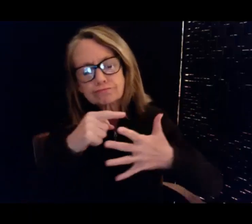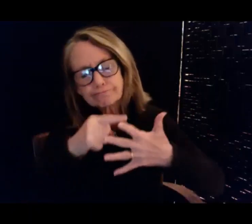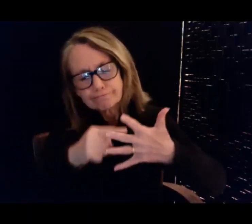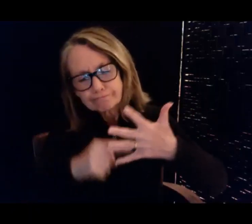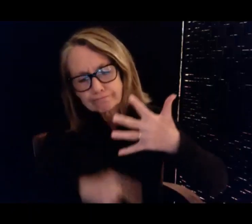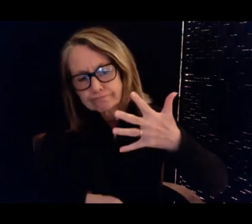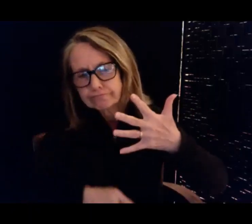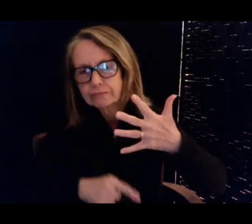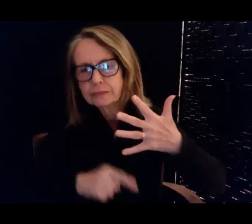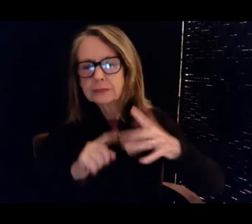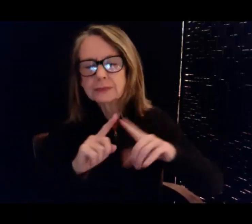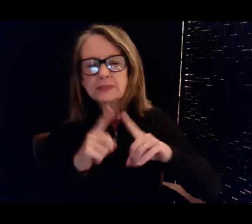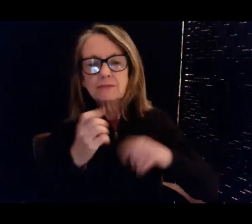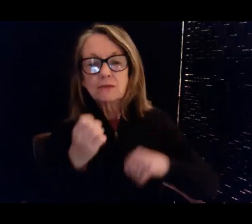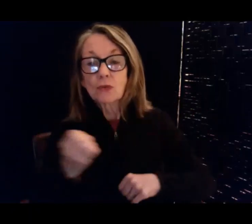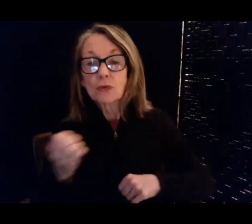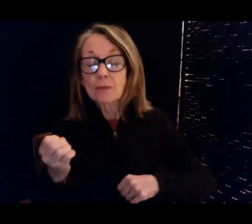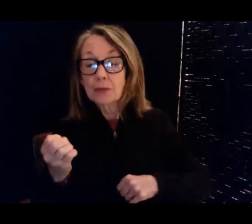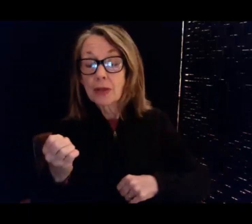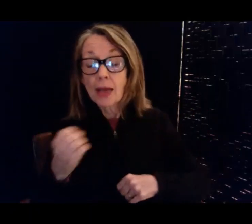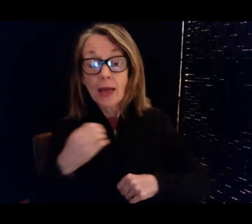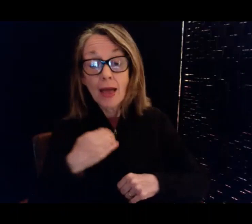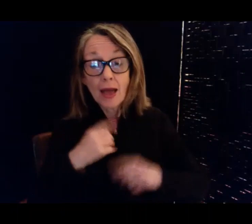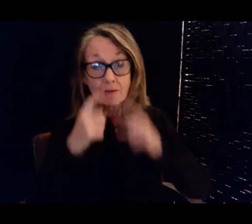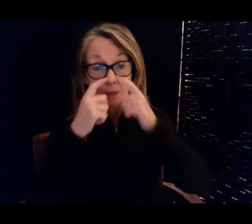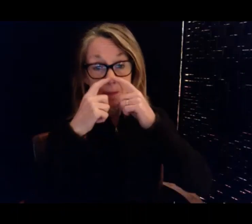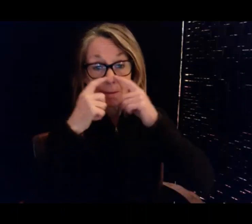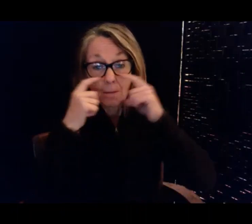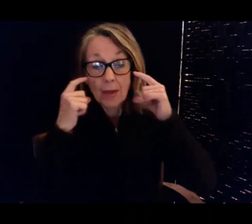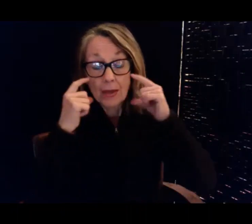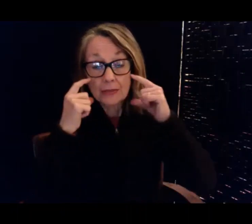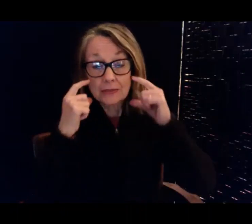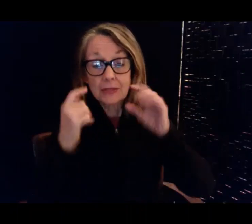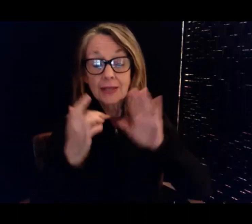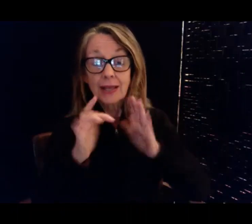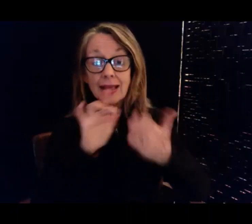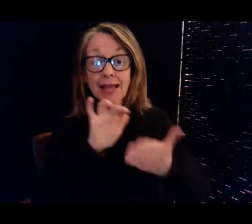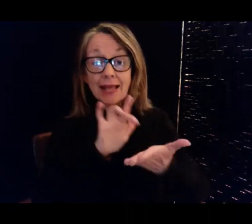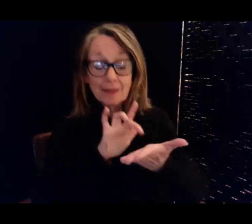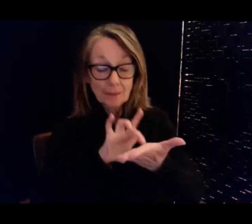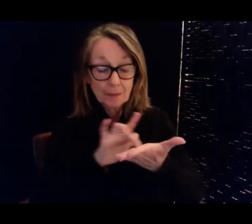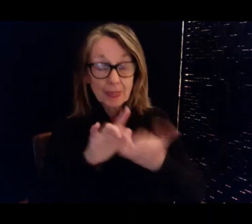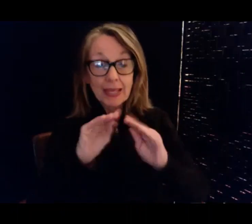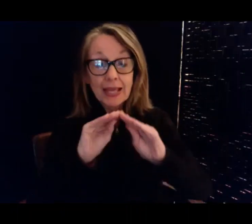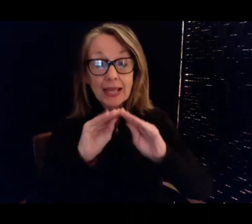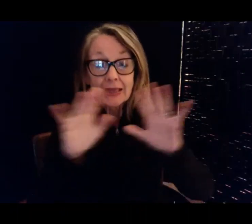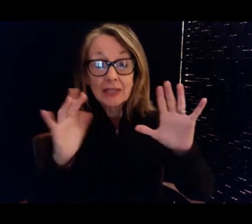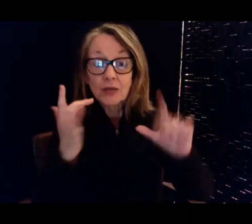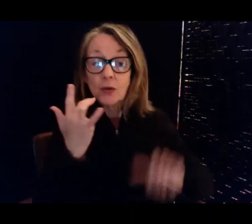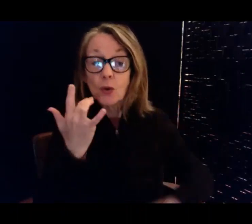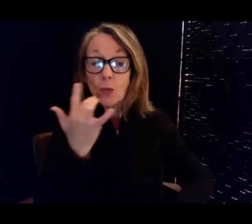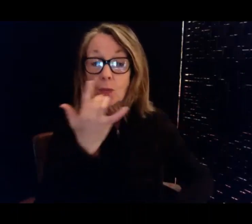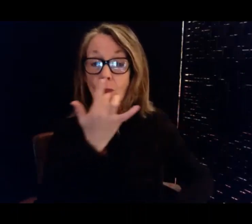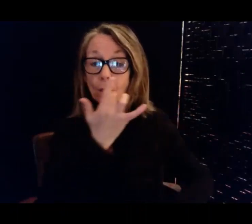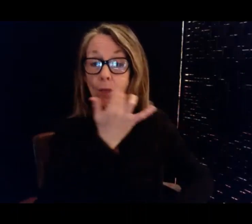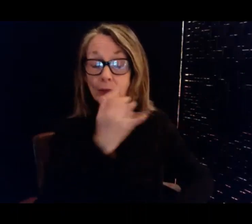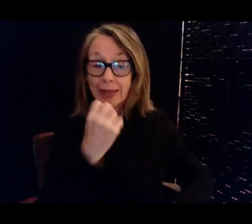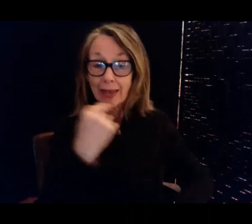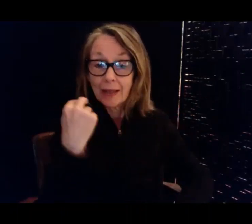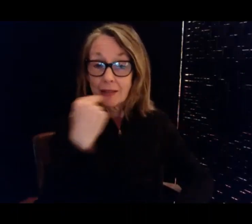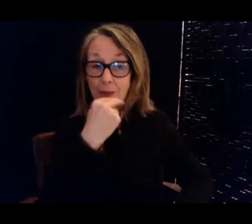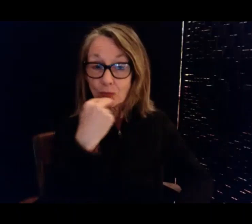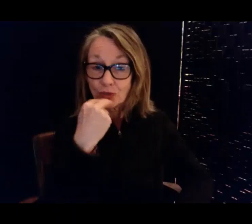that have clear panels Videoconferencing, live captioning,